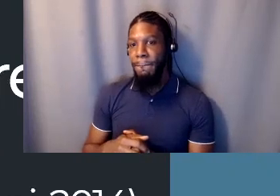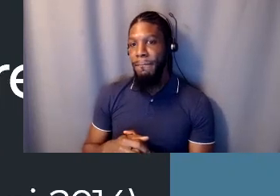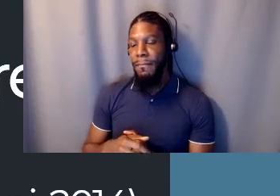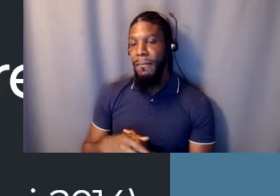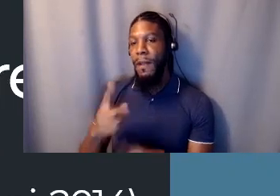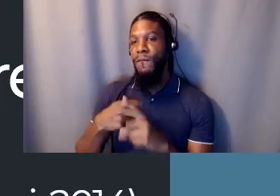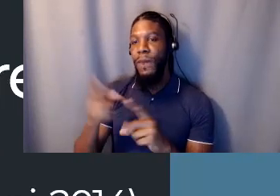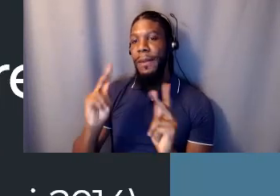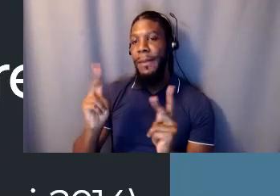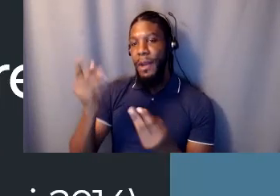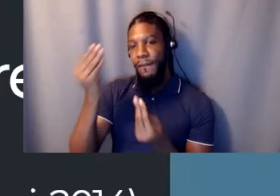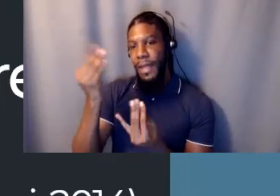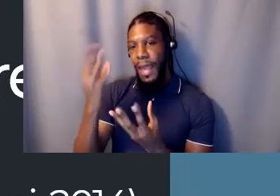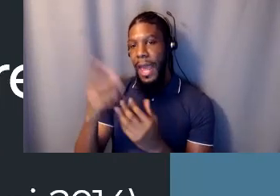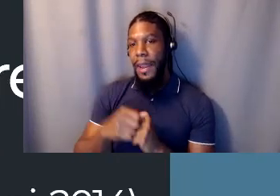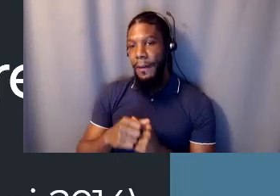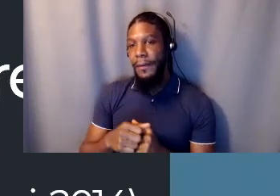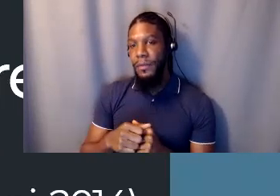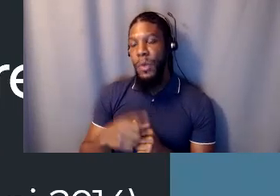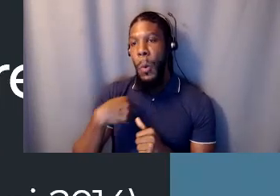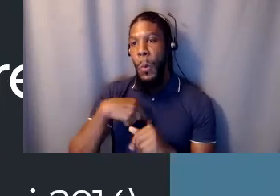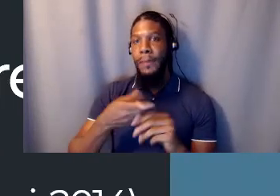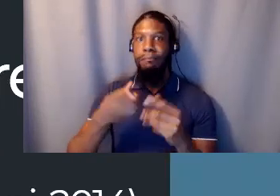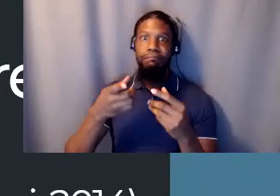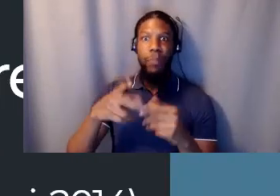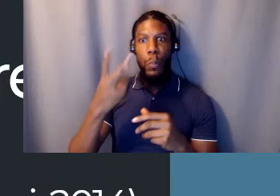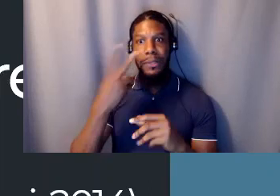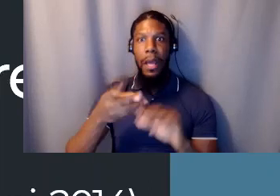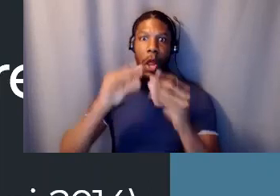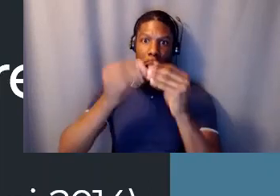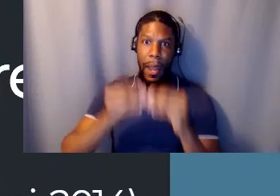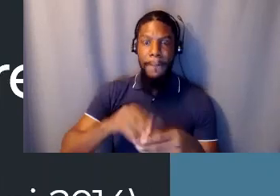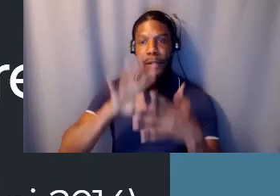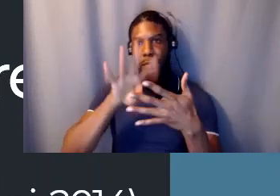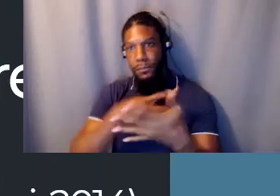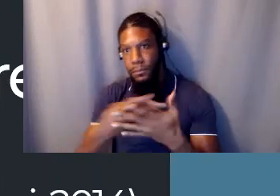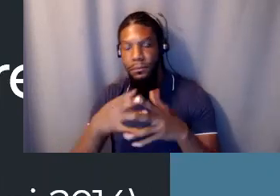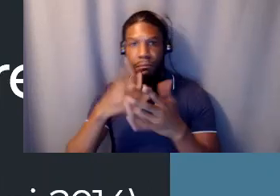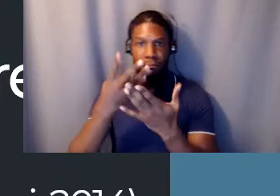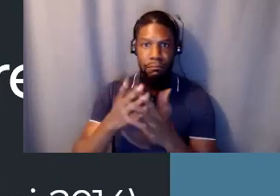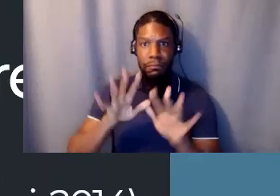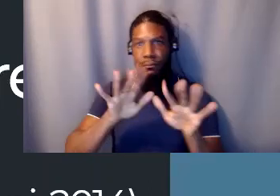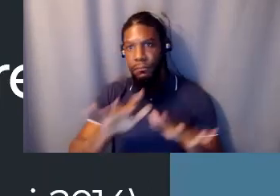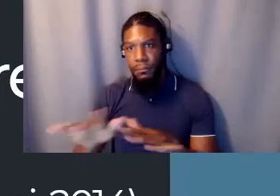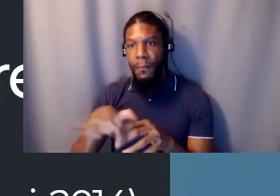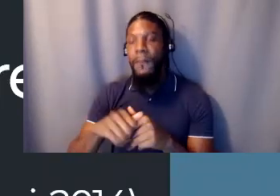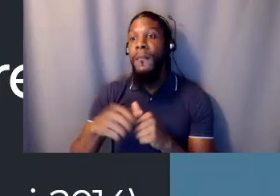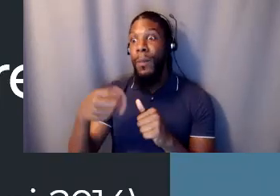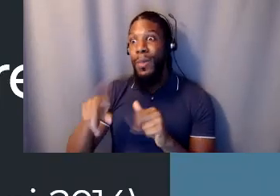as we looked at the numbers and saw that return visitors were often returning to have a different form of tutorial.